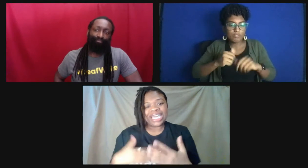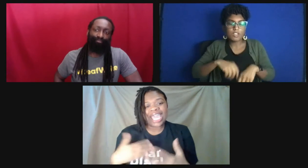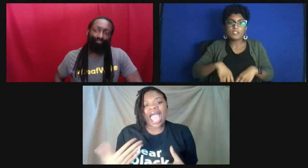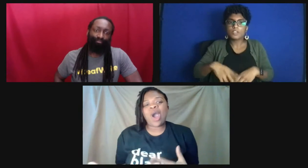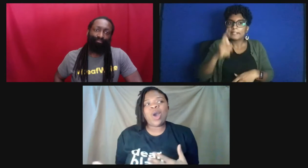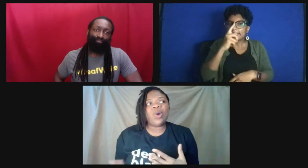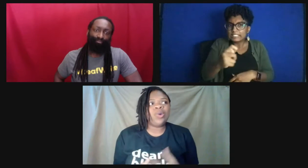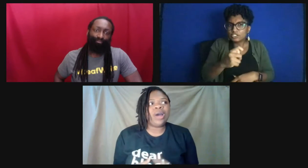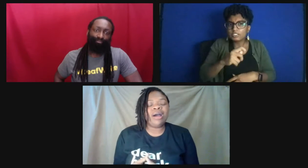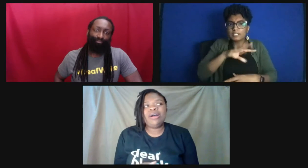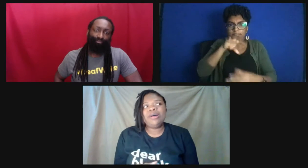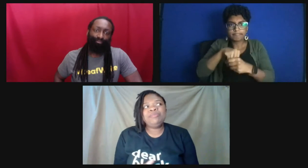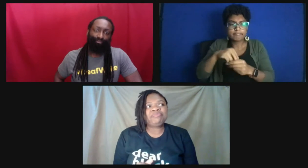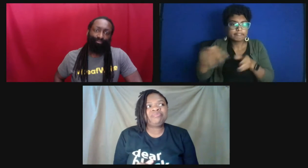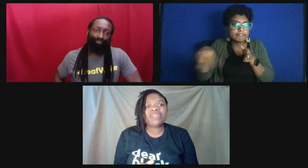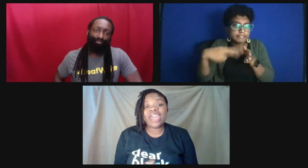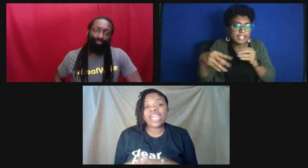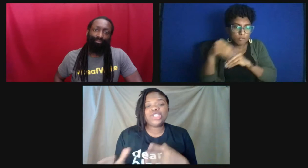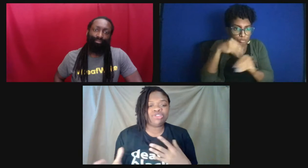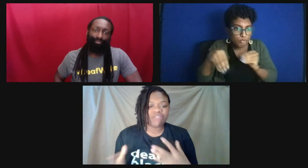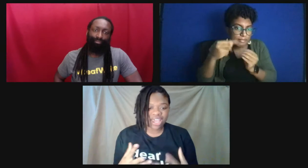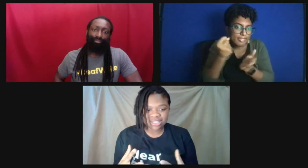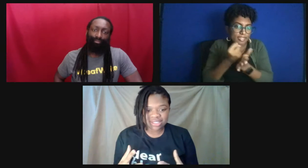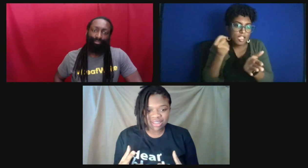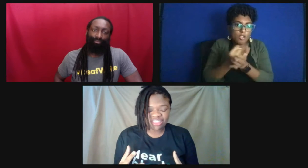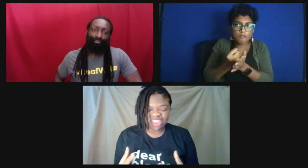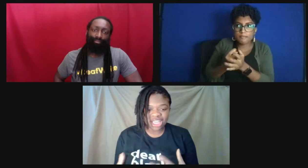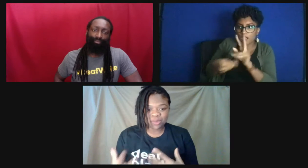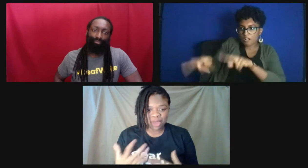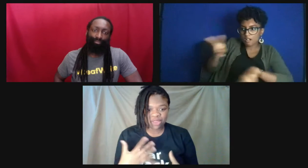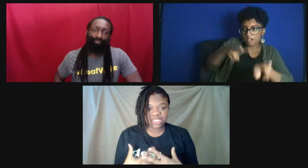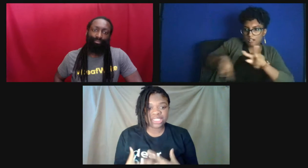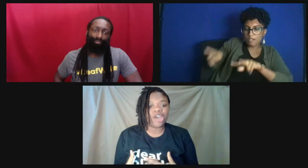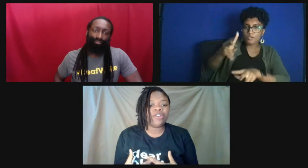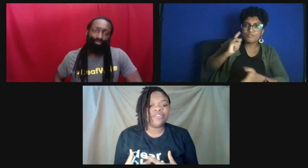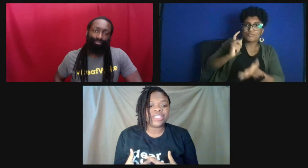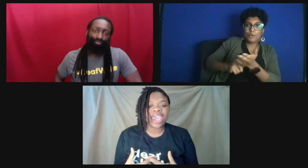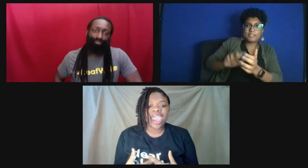and seeing how they address things about themselves